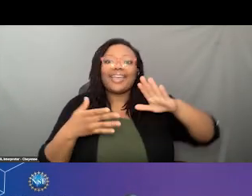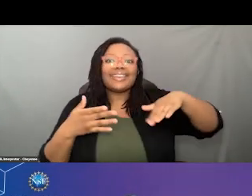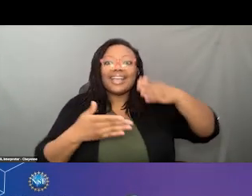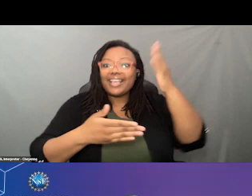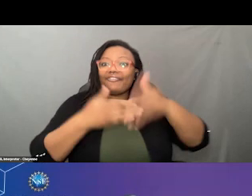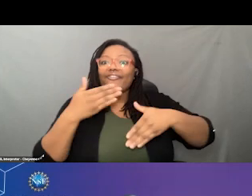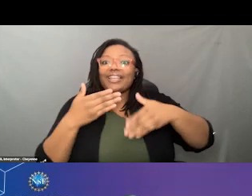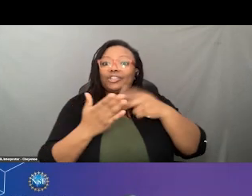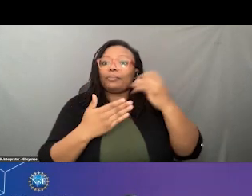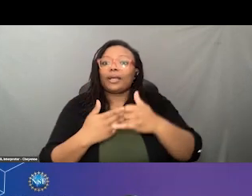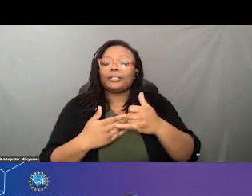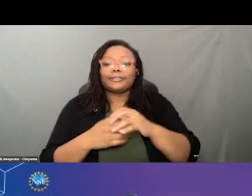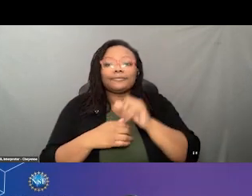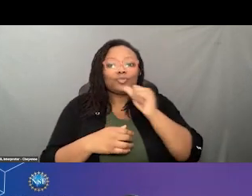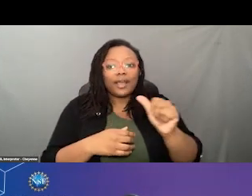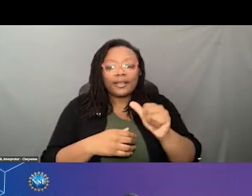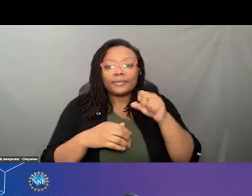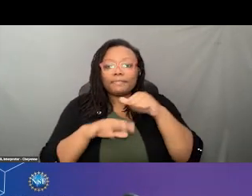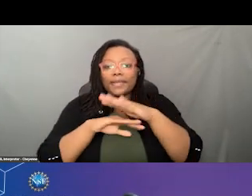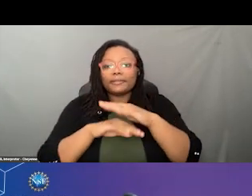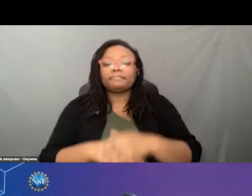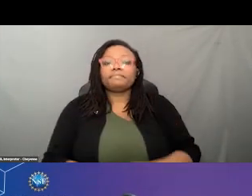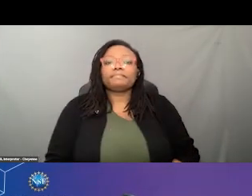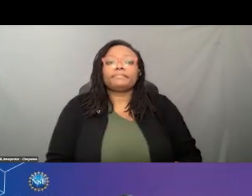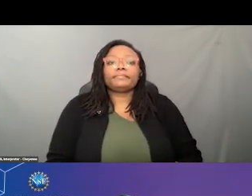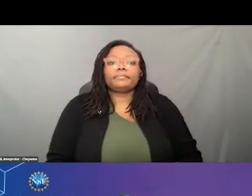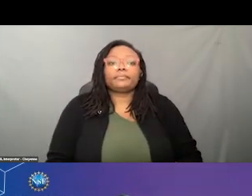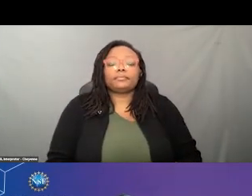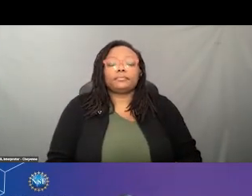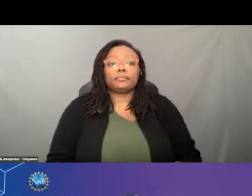if you've not completed the project.